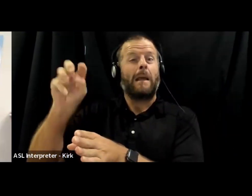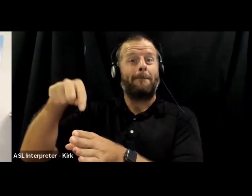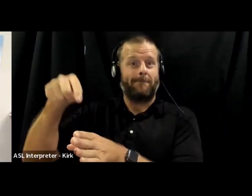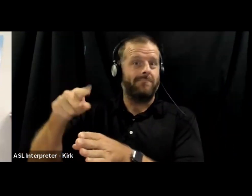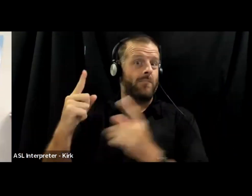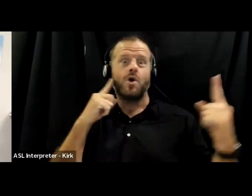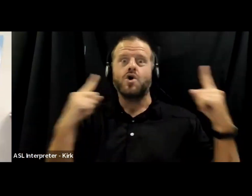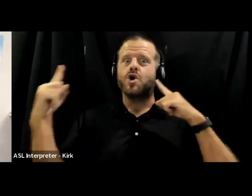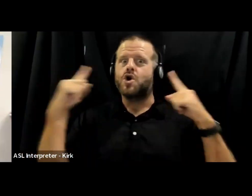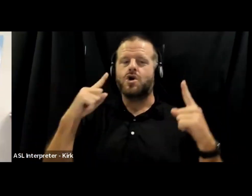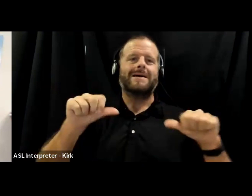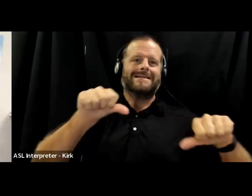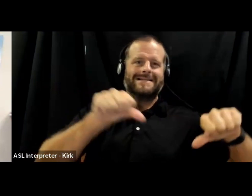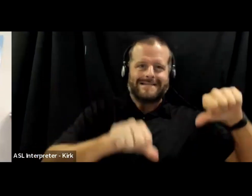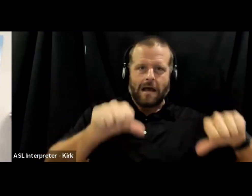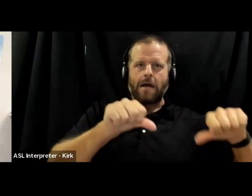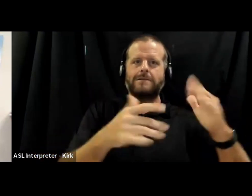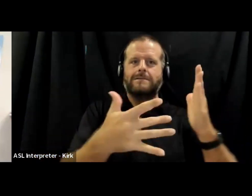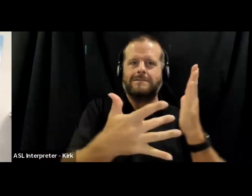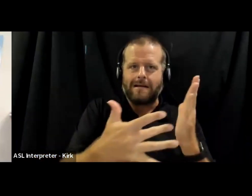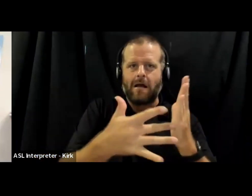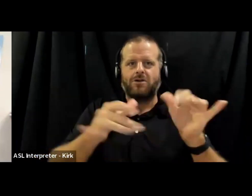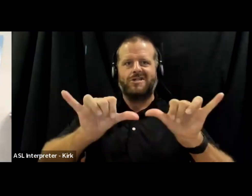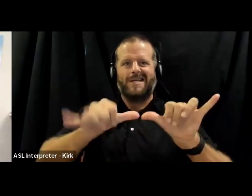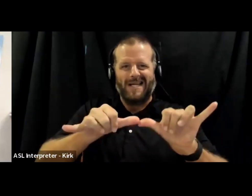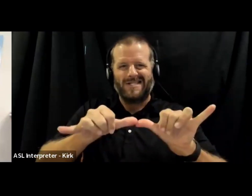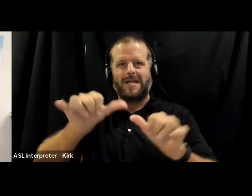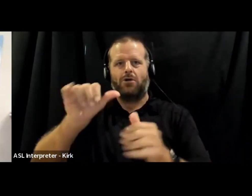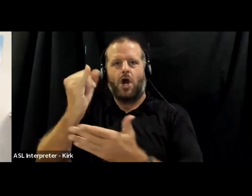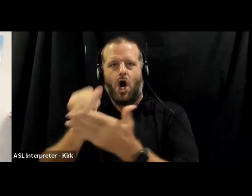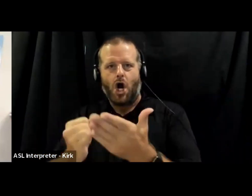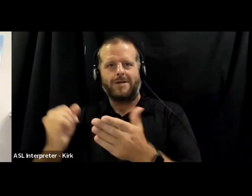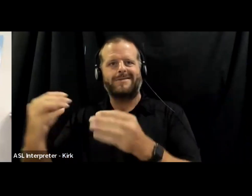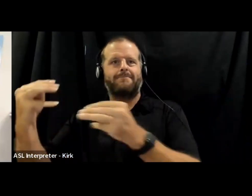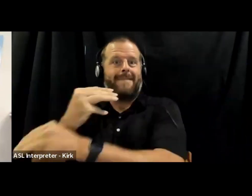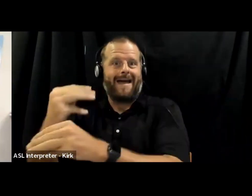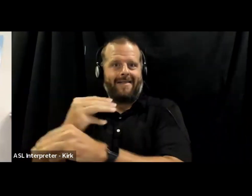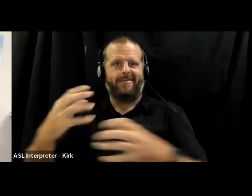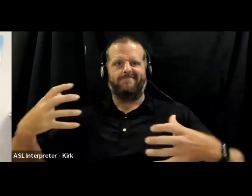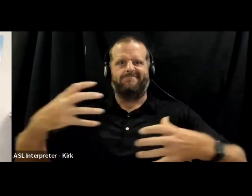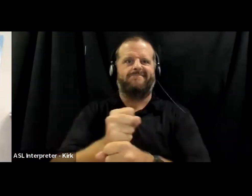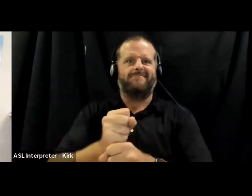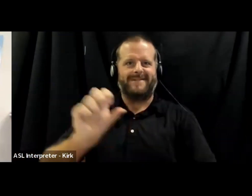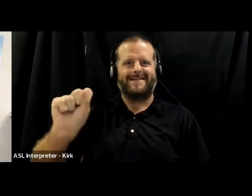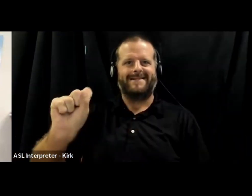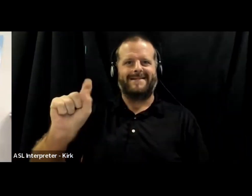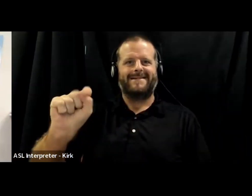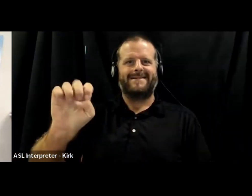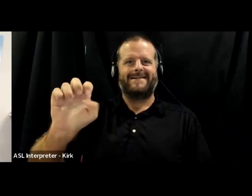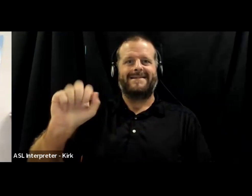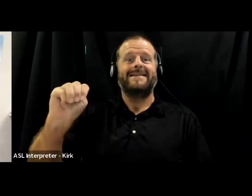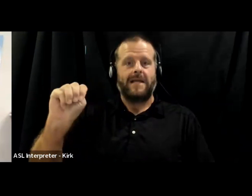, science, technology, engineering, arts and math. In today's job market, these disciplines hold